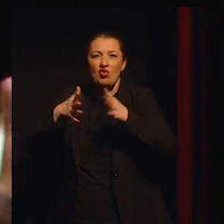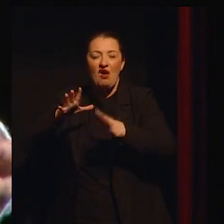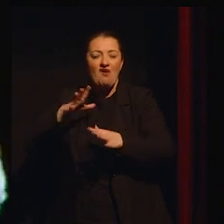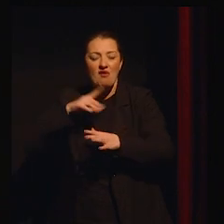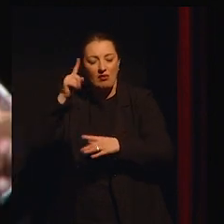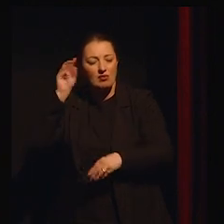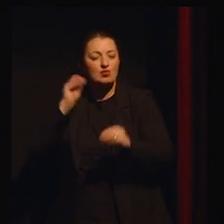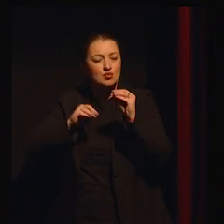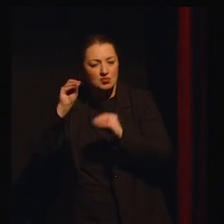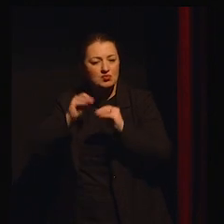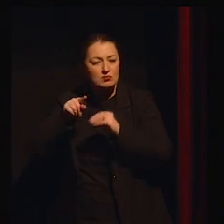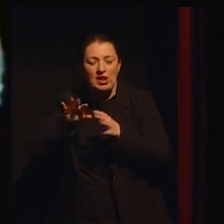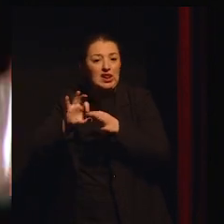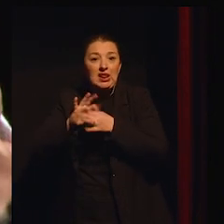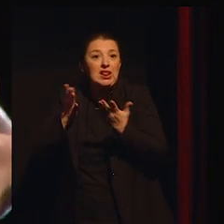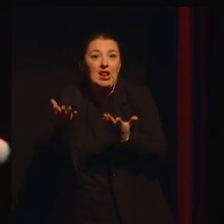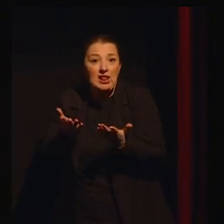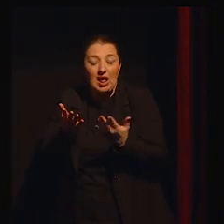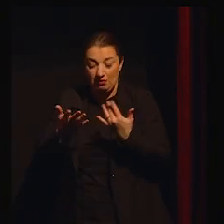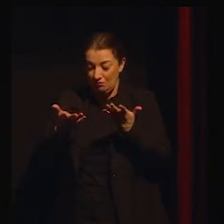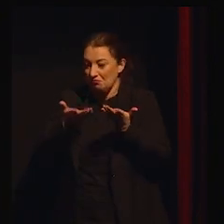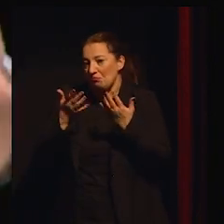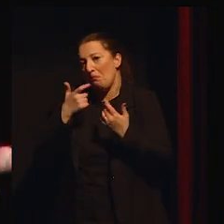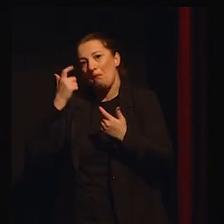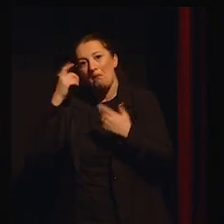Was there a similarity or difference between these places, situations